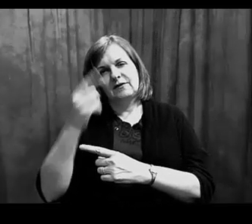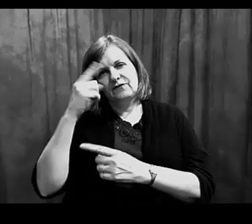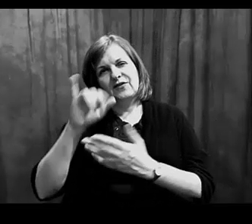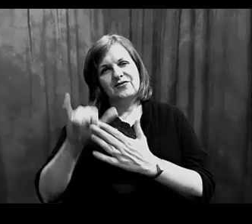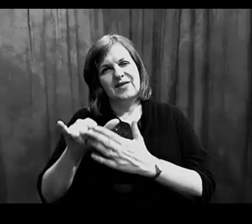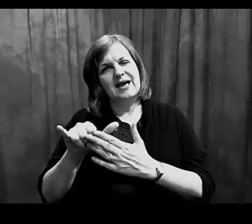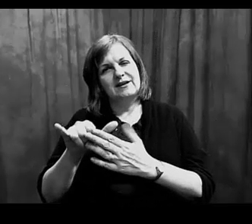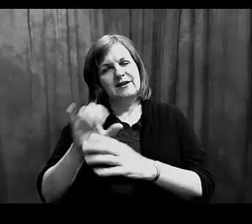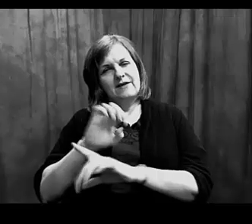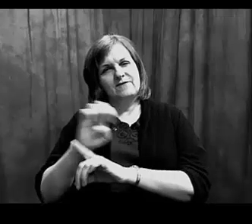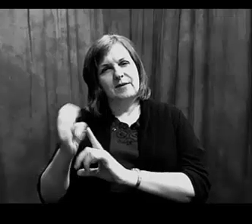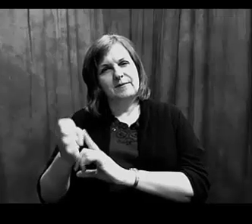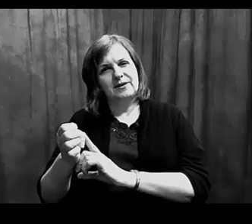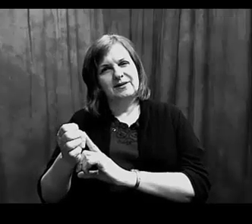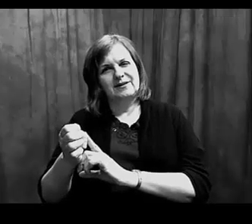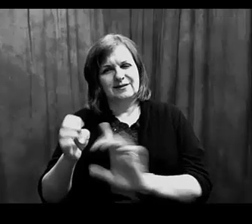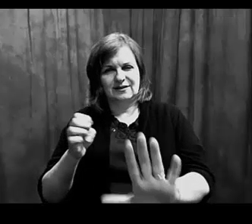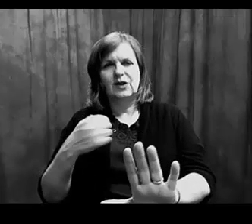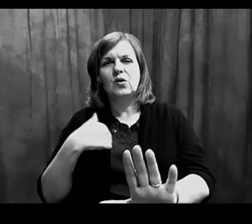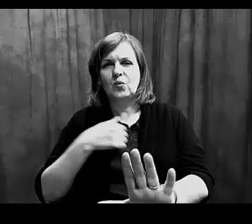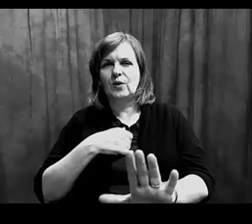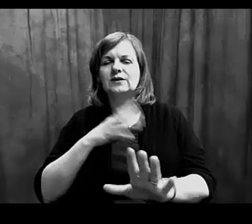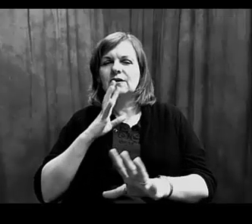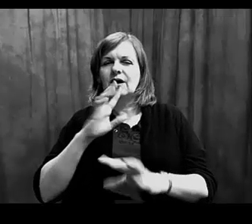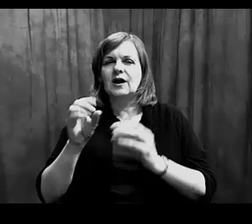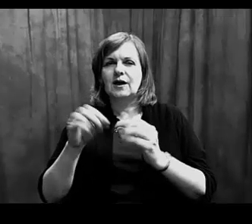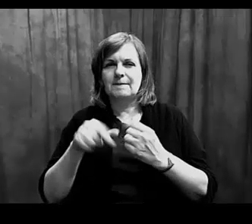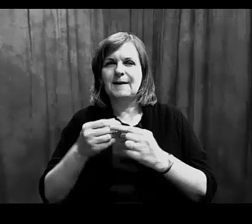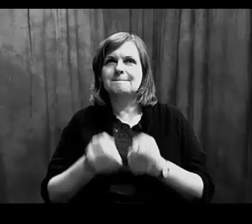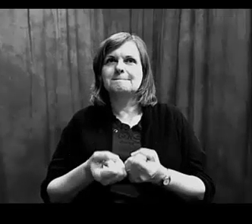the bird eating and they reproduced at very high levels